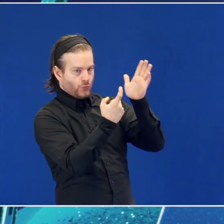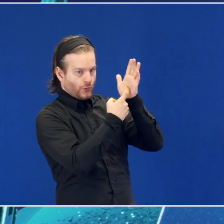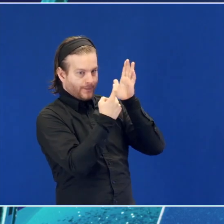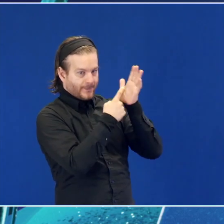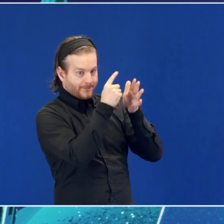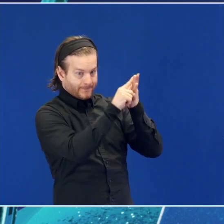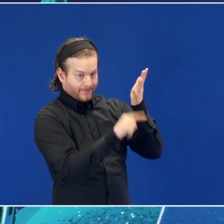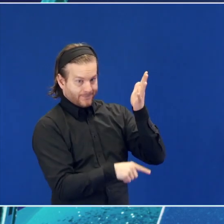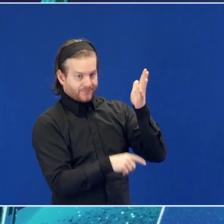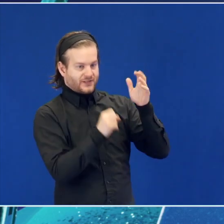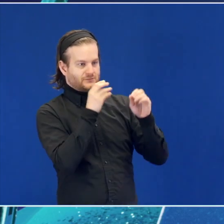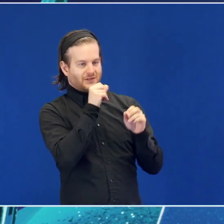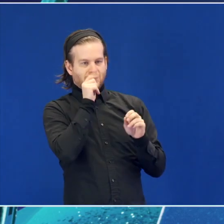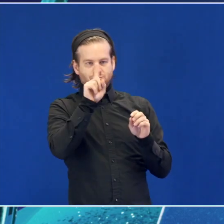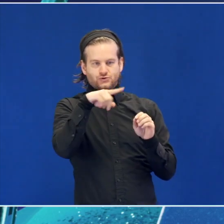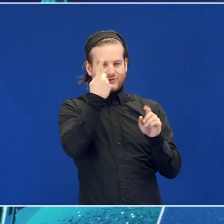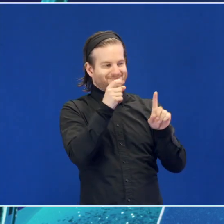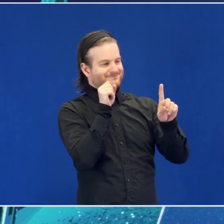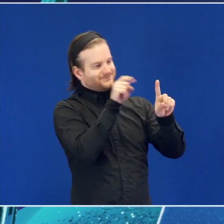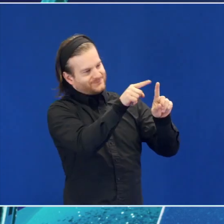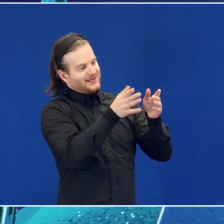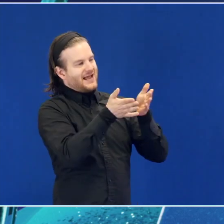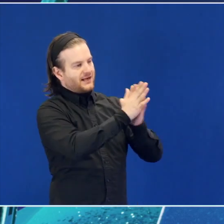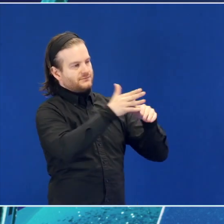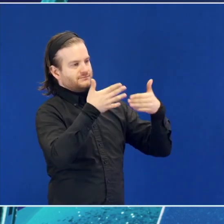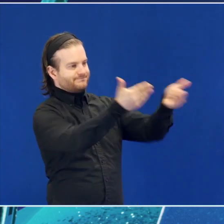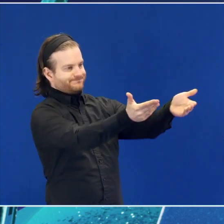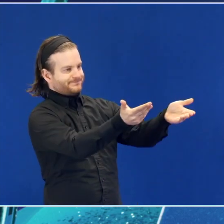and just guiding the model.